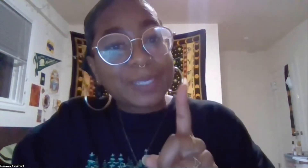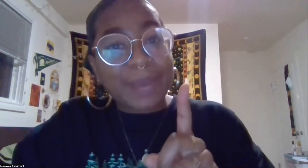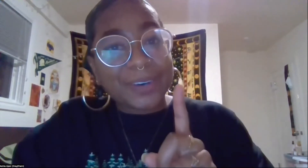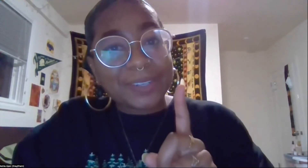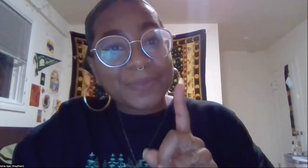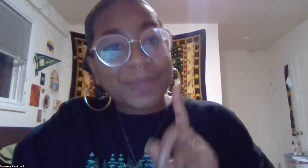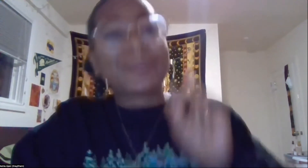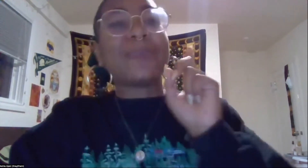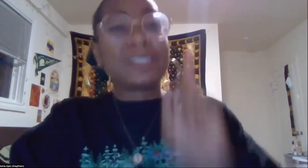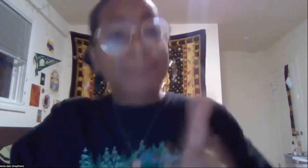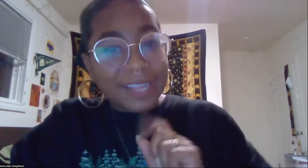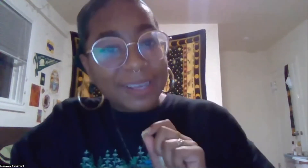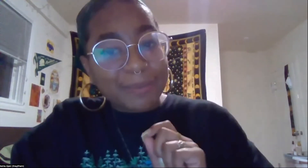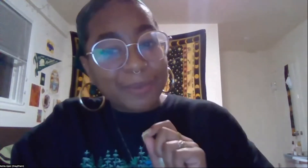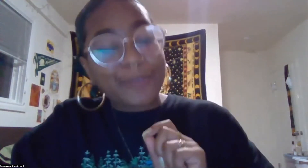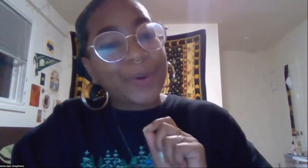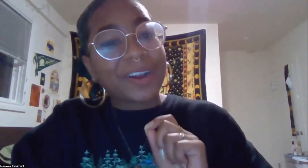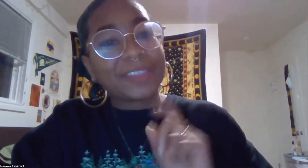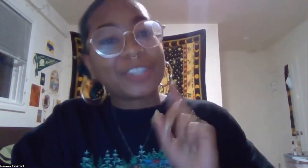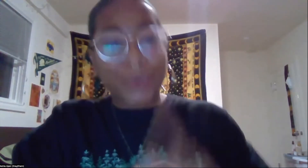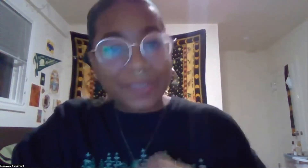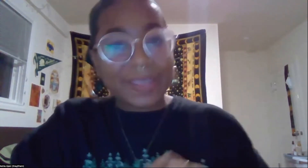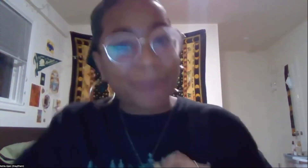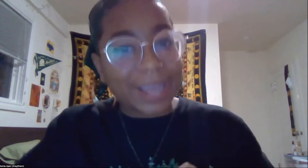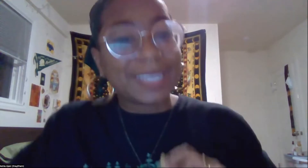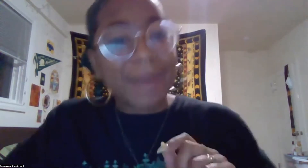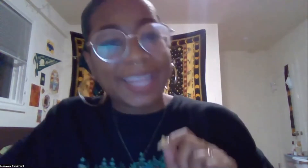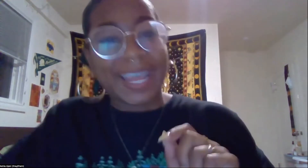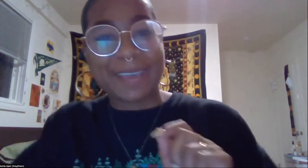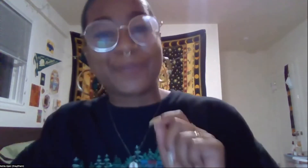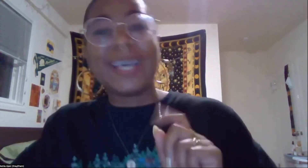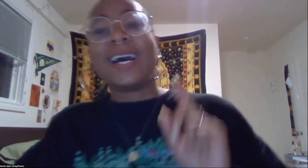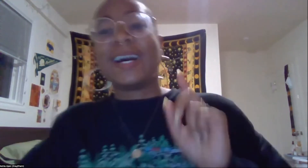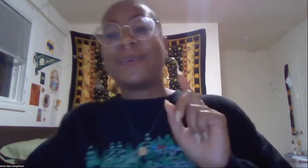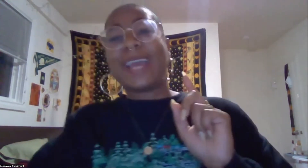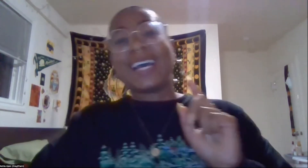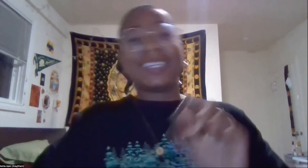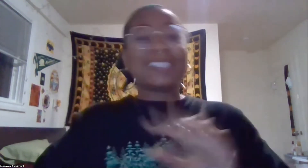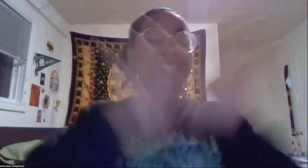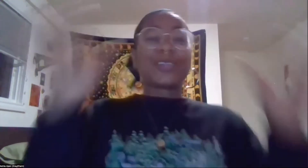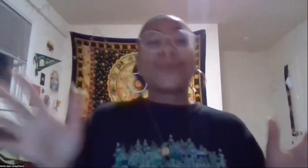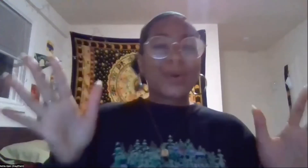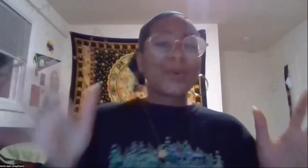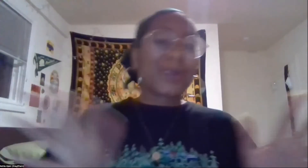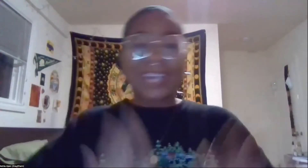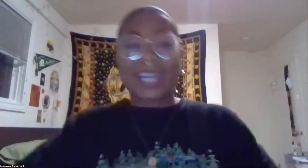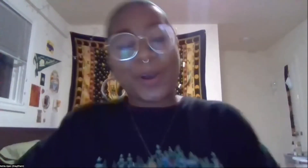is about, but I respect them for the joy that they brought into my life and the whole world that it